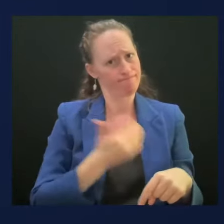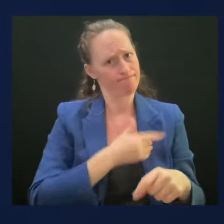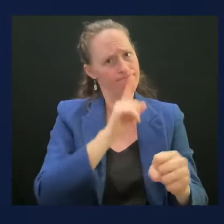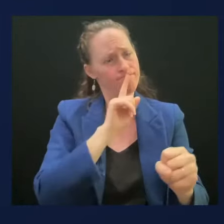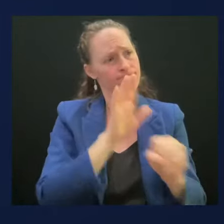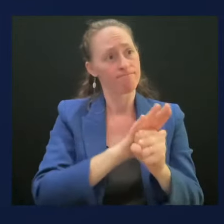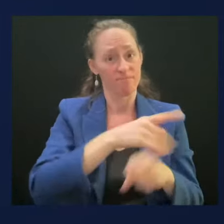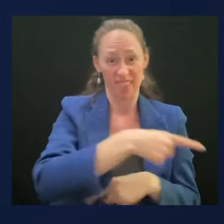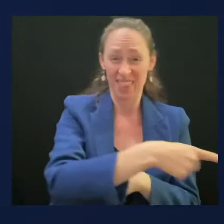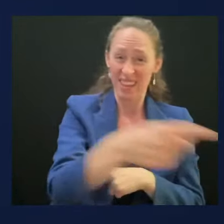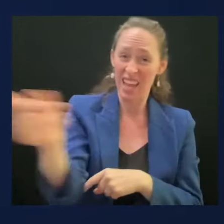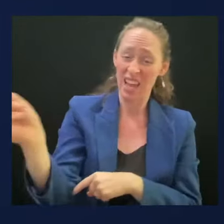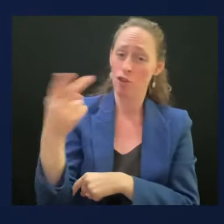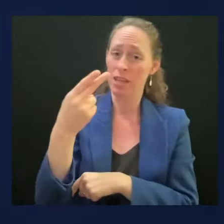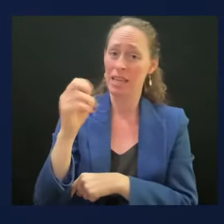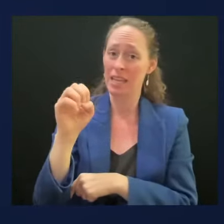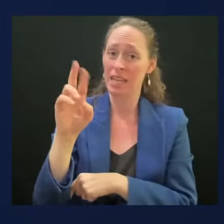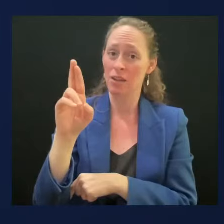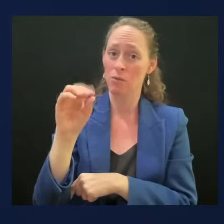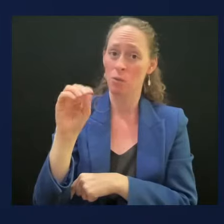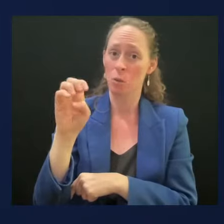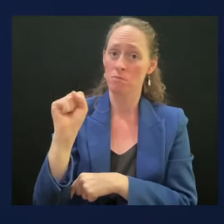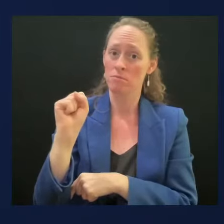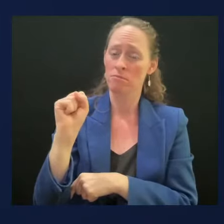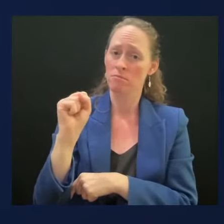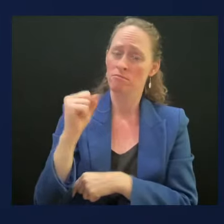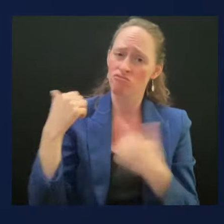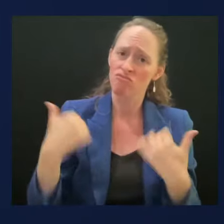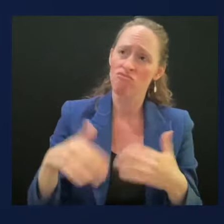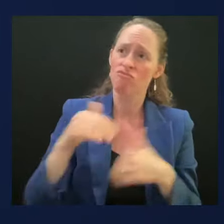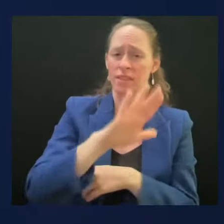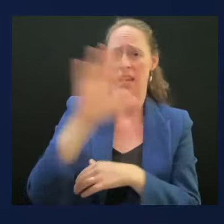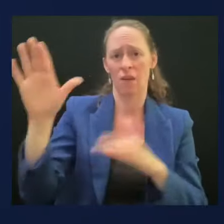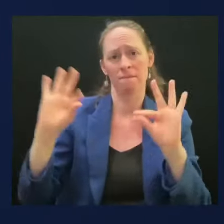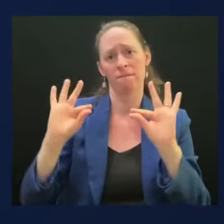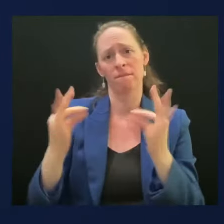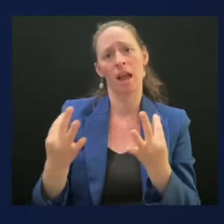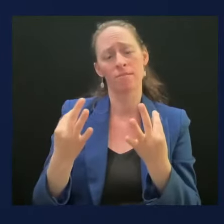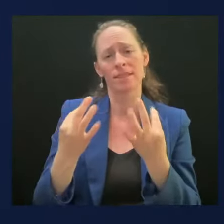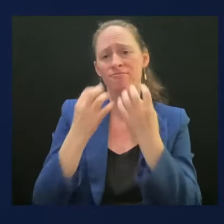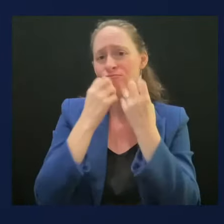Each of these Americans epitomize our tradition of honor, the ethos which defines our armed forces